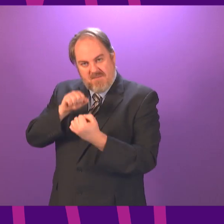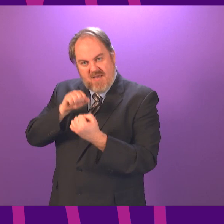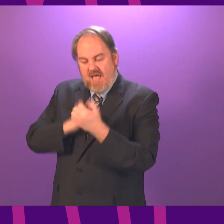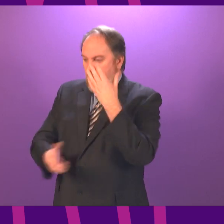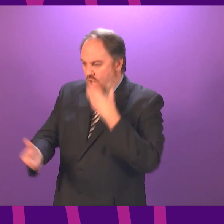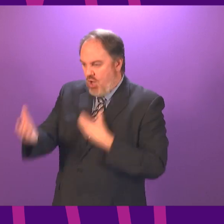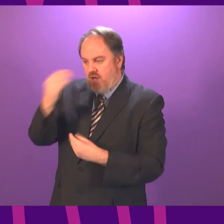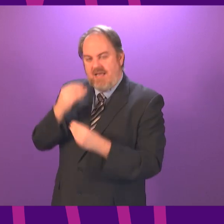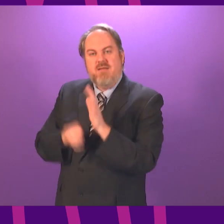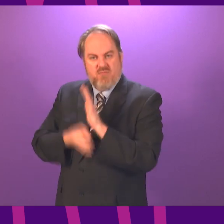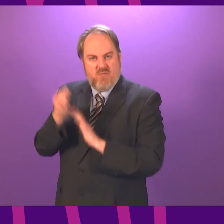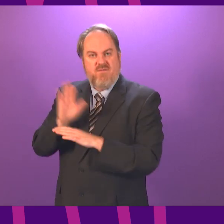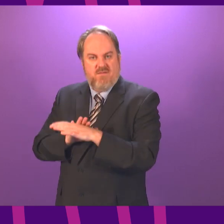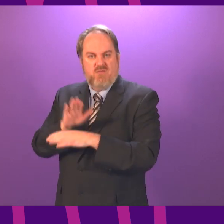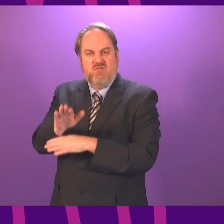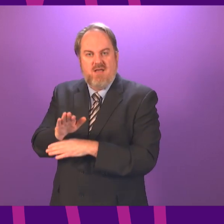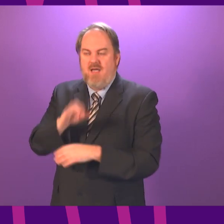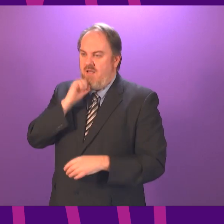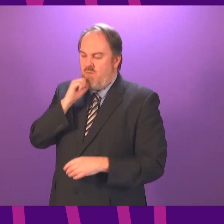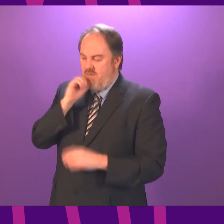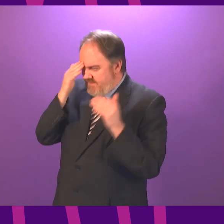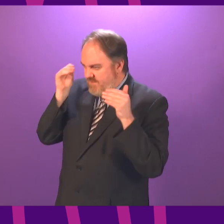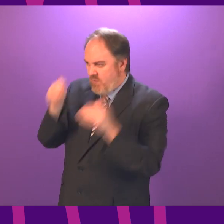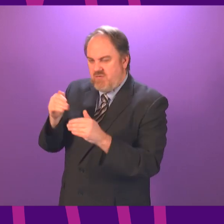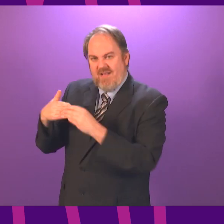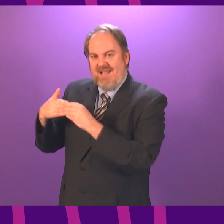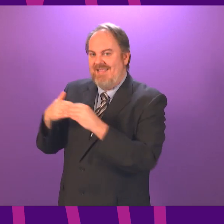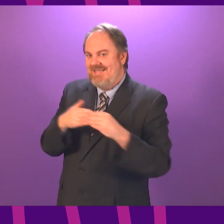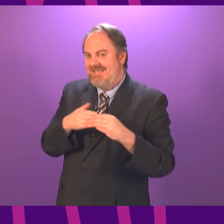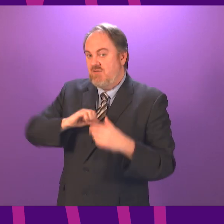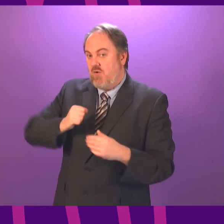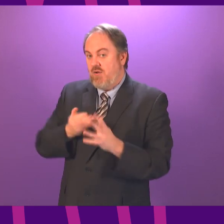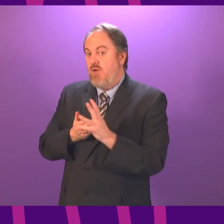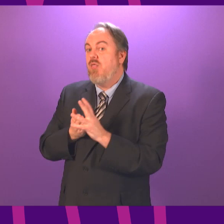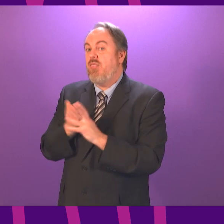every day, and for as long as it takes, I will stay focused on leading the country through the current circumstances as safely as possible.